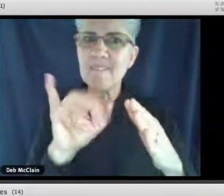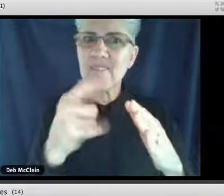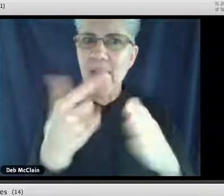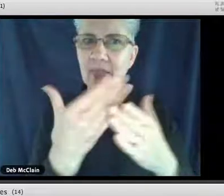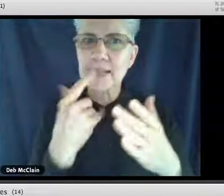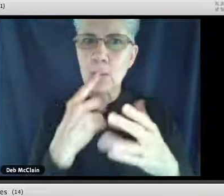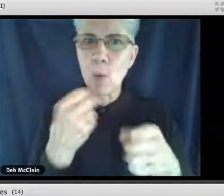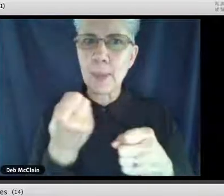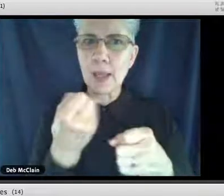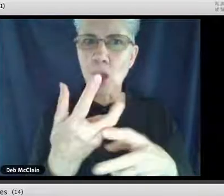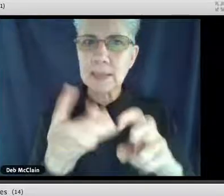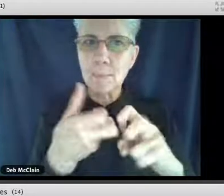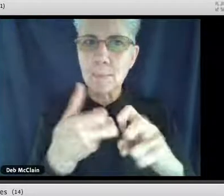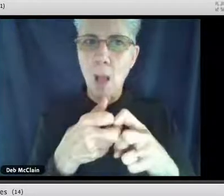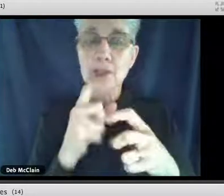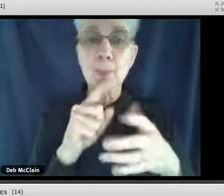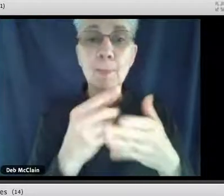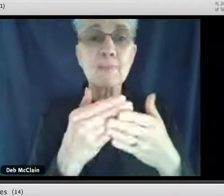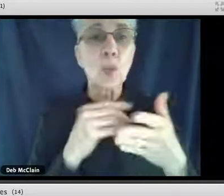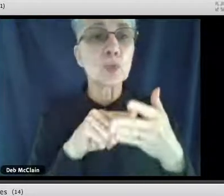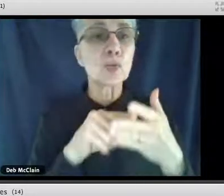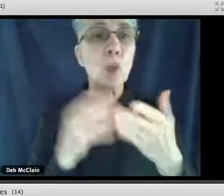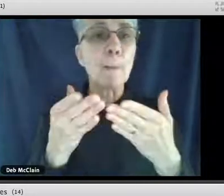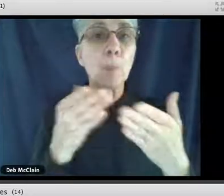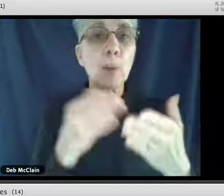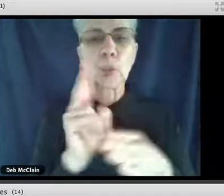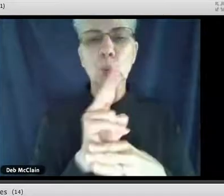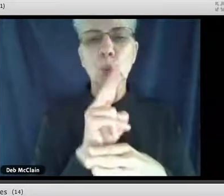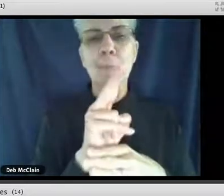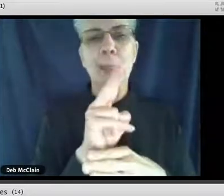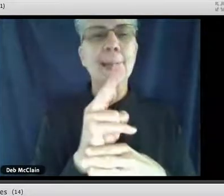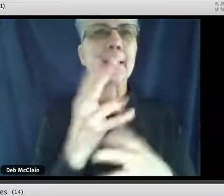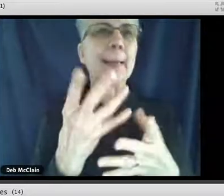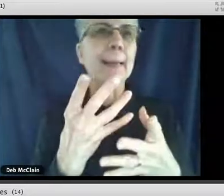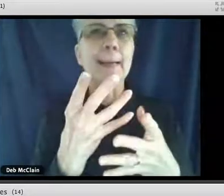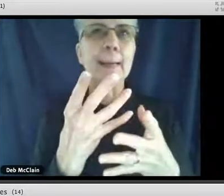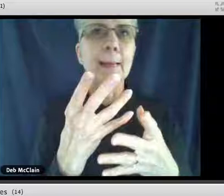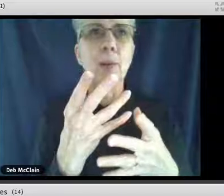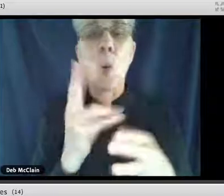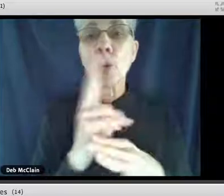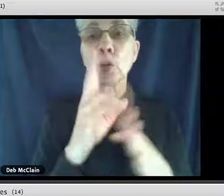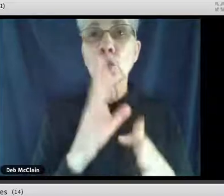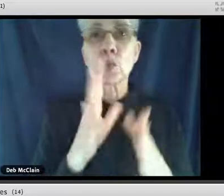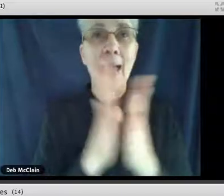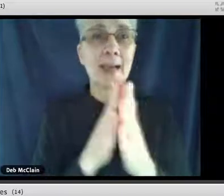so before you start bringing in usability, you know, bringing in users, asking people's opinions,